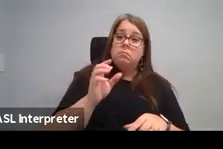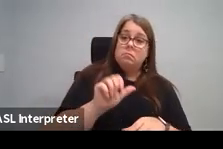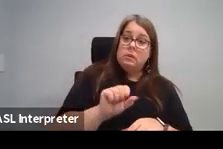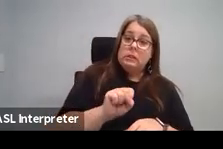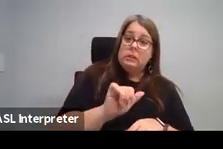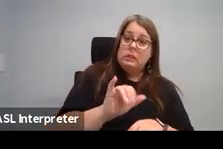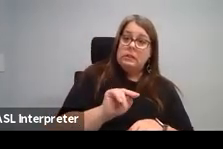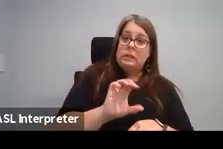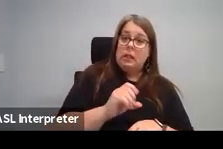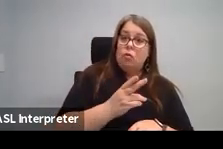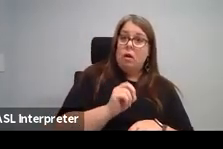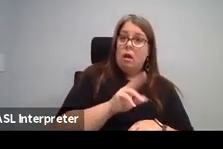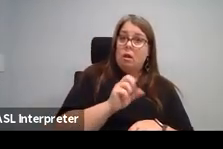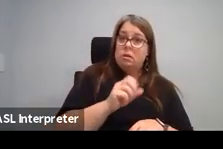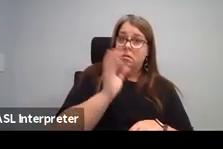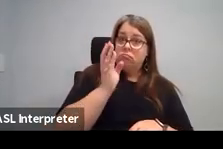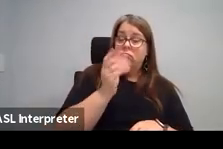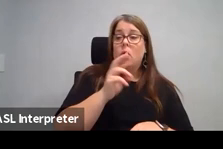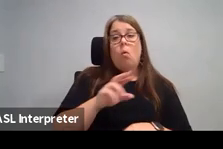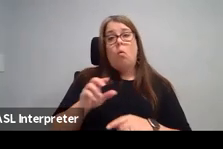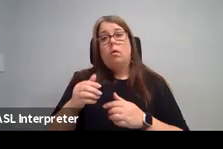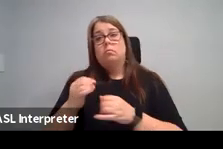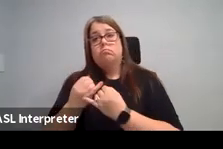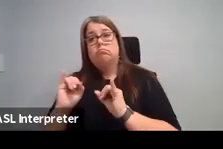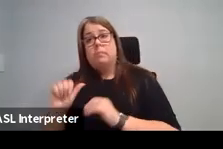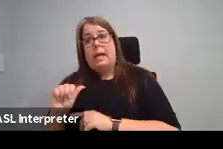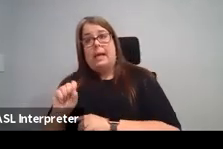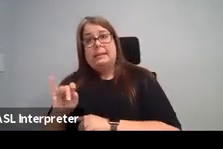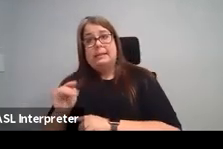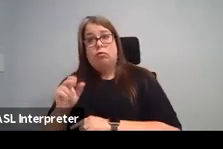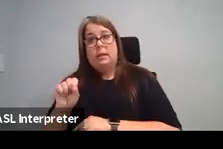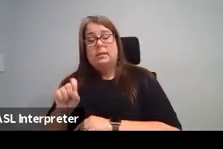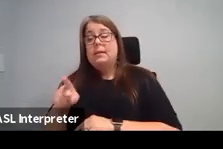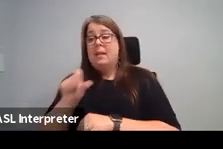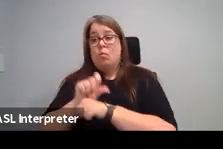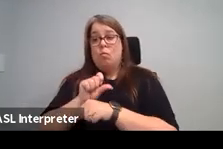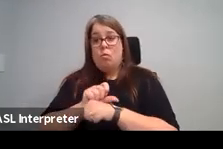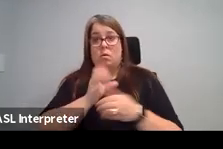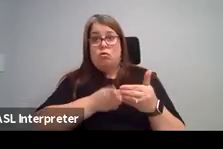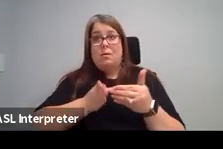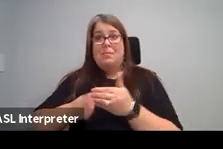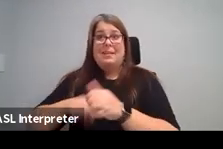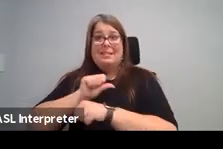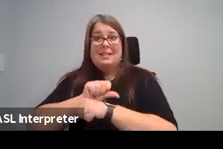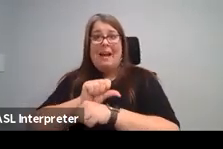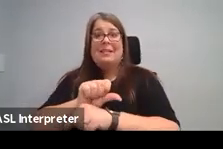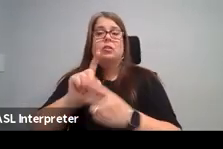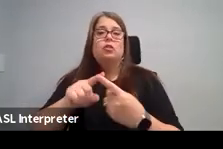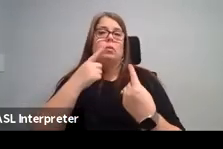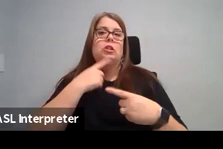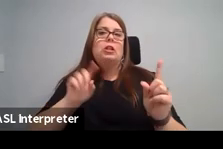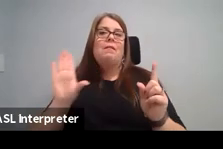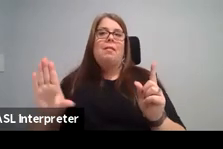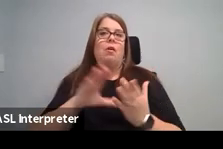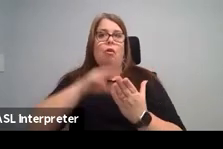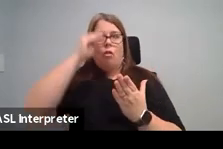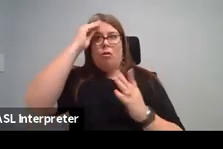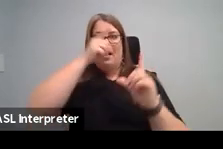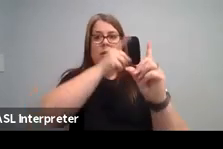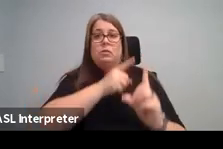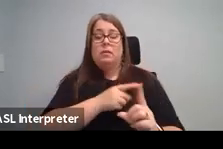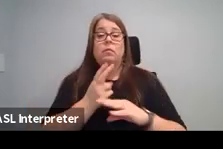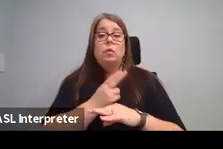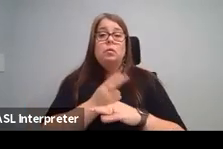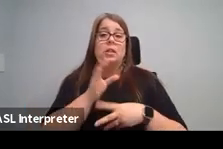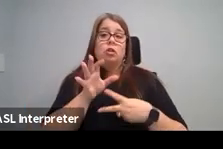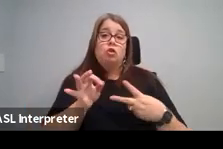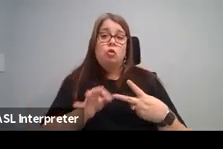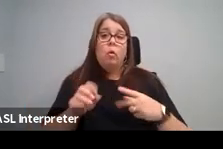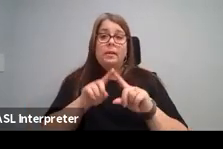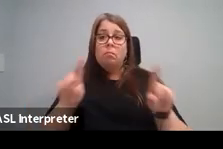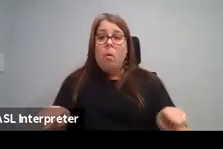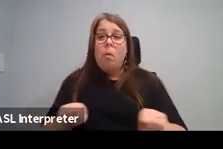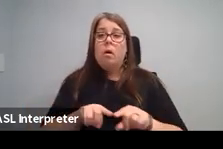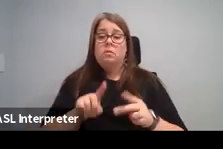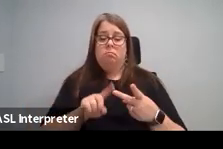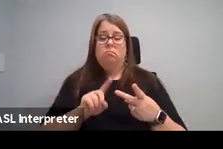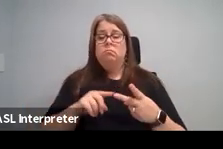Allison Frenzel : And then applied learning situations students work through tasks to meet their learning objectives. So examples would be with using choice boards or playlist, which we will dive into a little bit later with some examples.